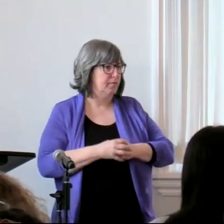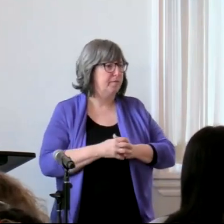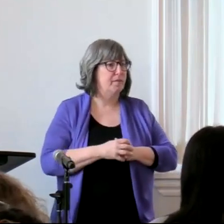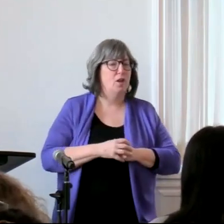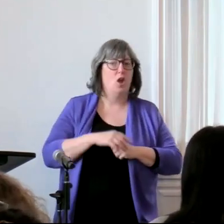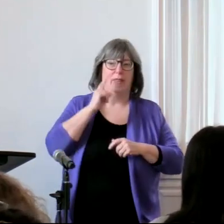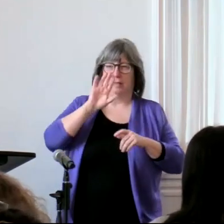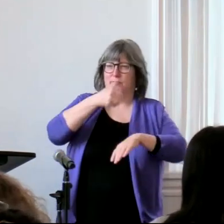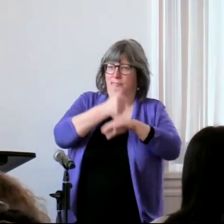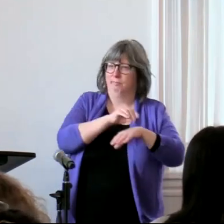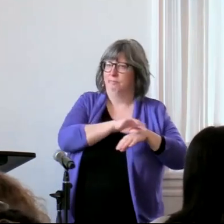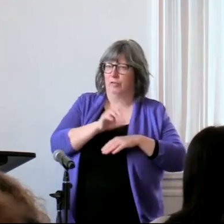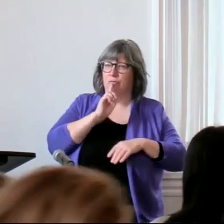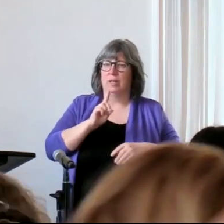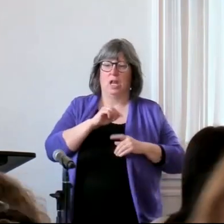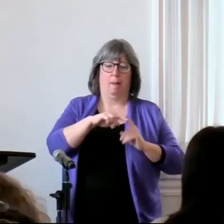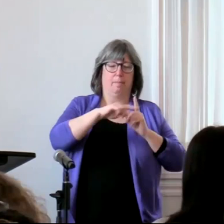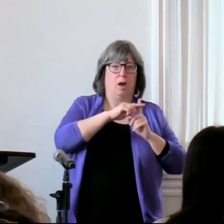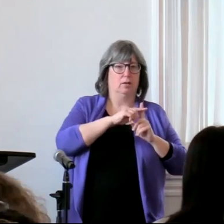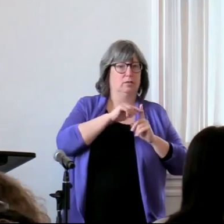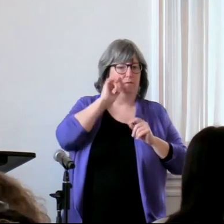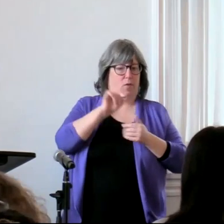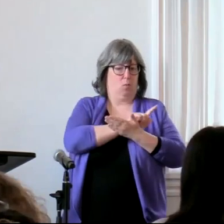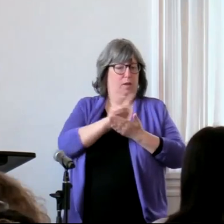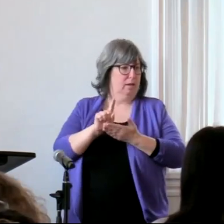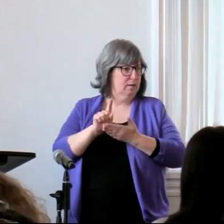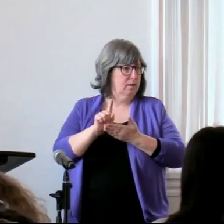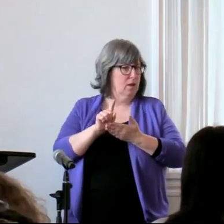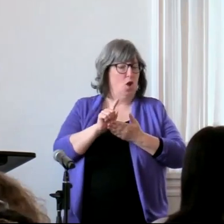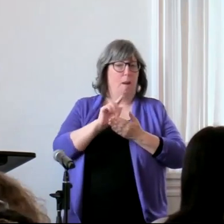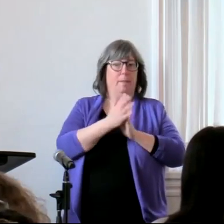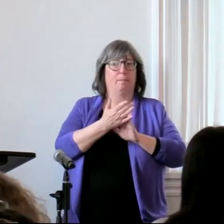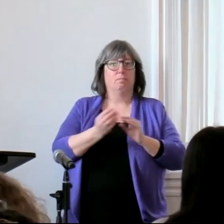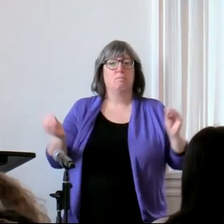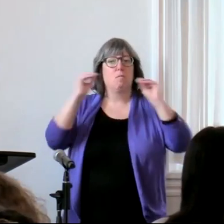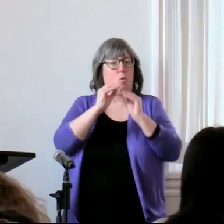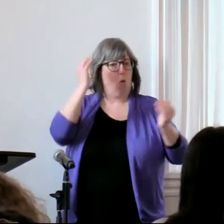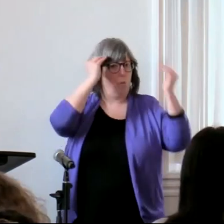It is meant to set a positive undaunted tone for the week because raising awareness is something